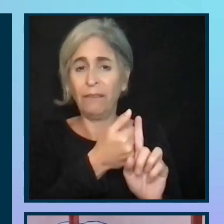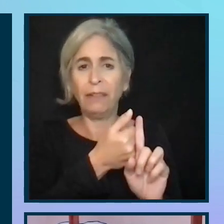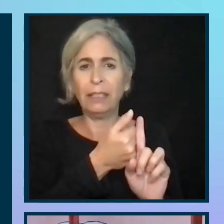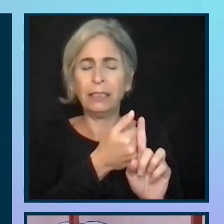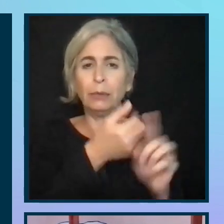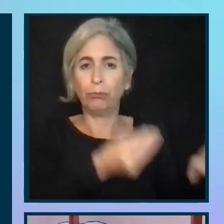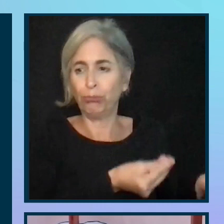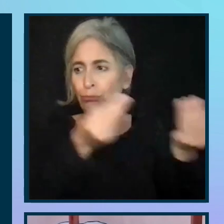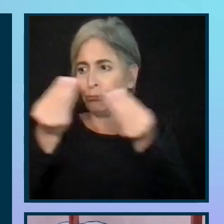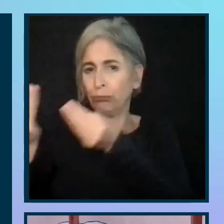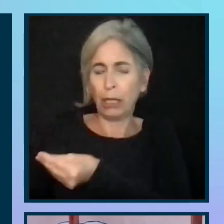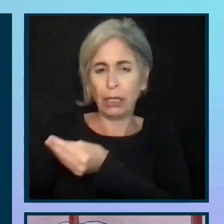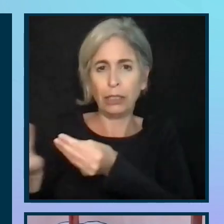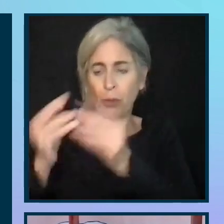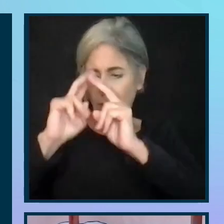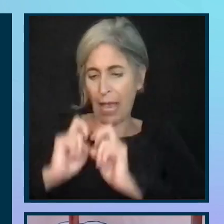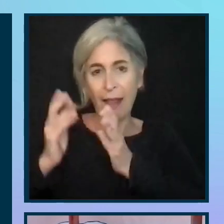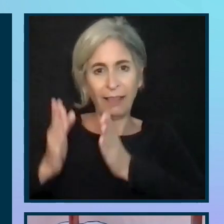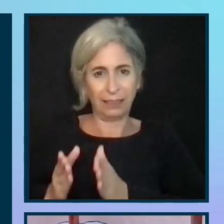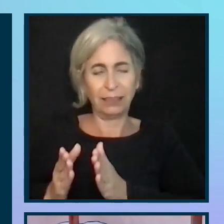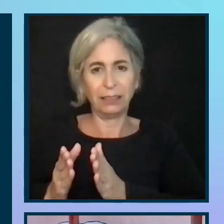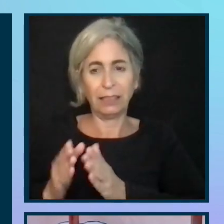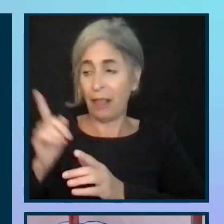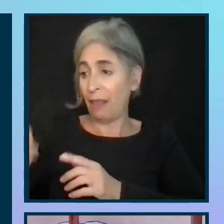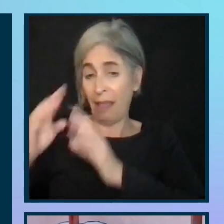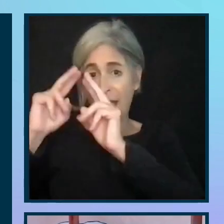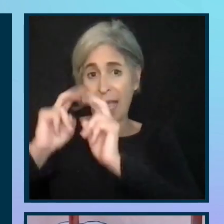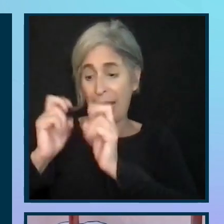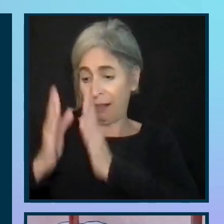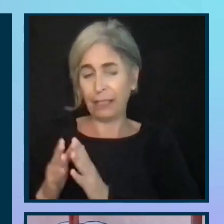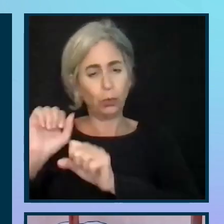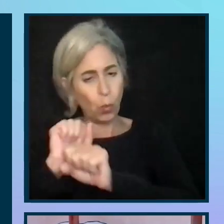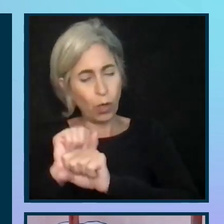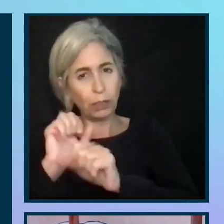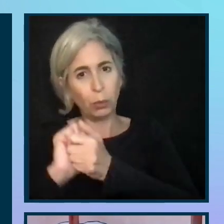to the analyst. The analyst works with the rest of the team